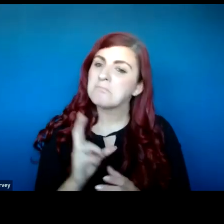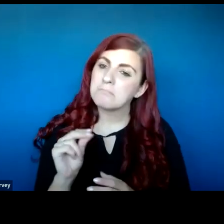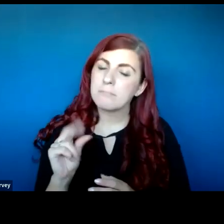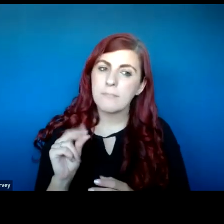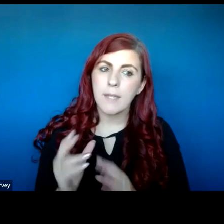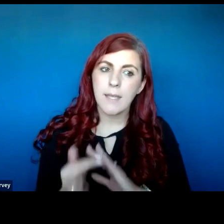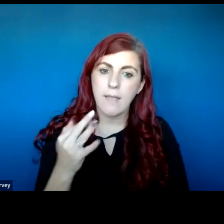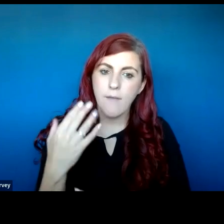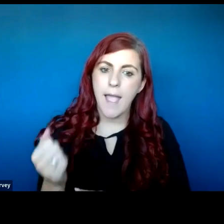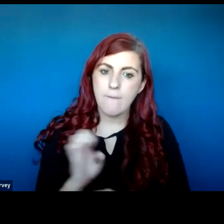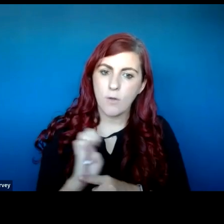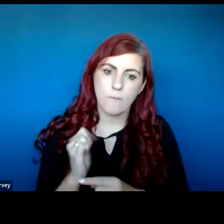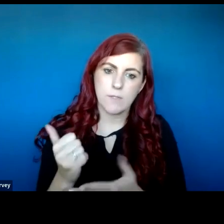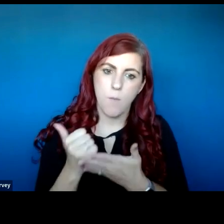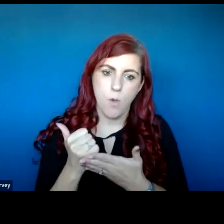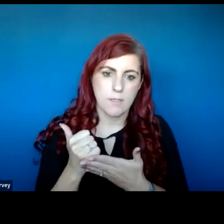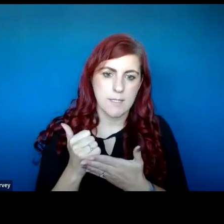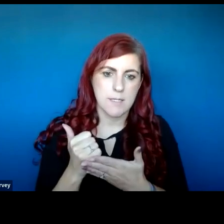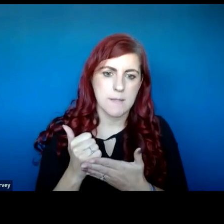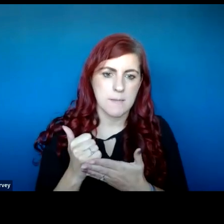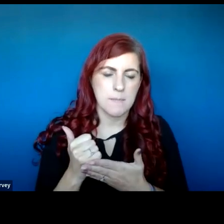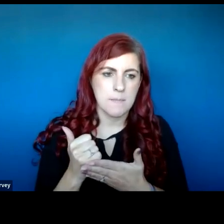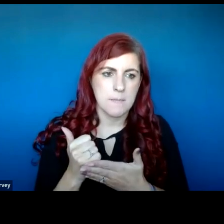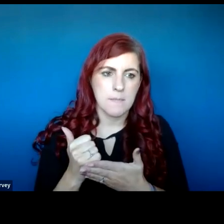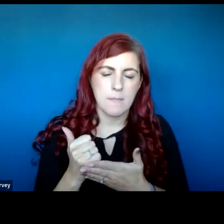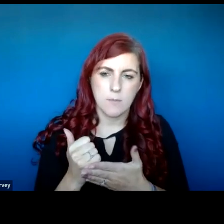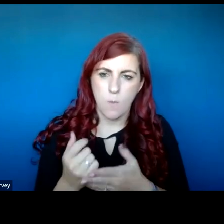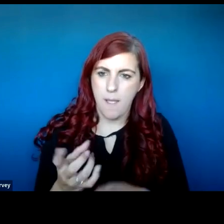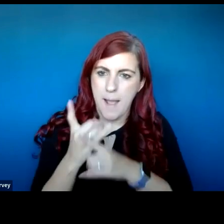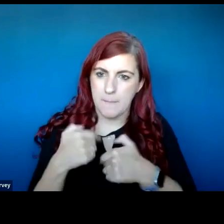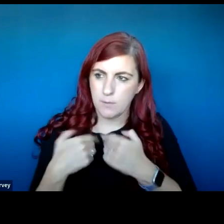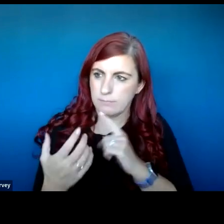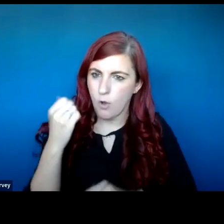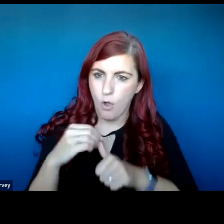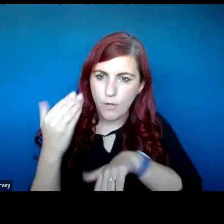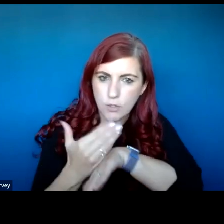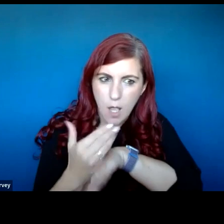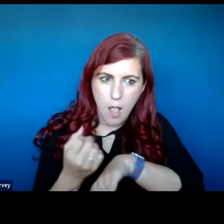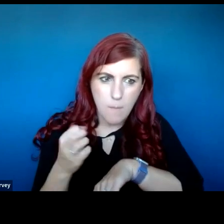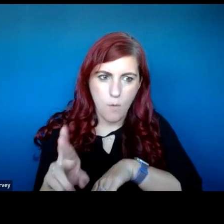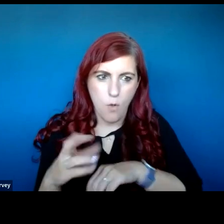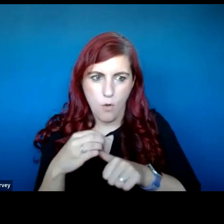If we have enough support to help me to gain a job or any type of employability,